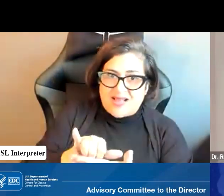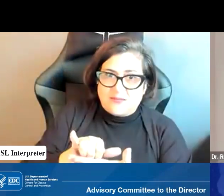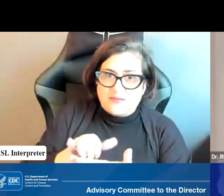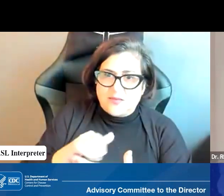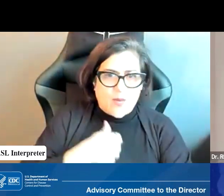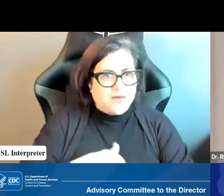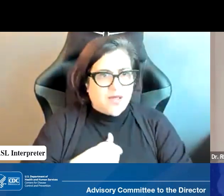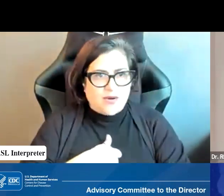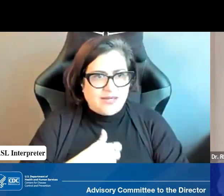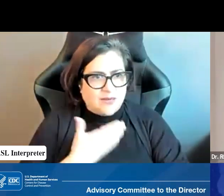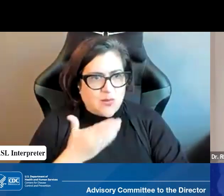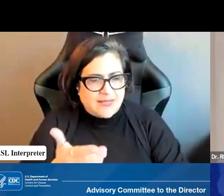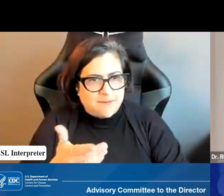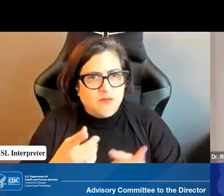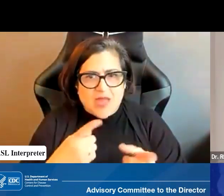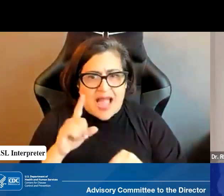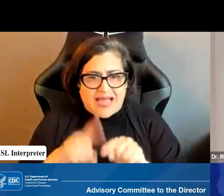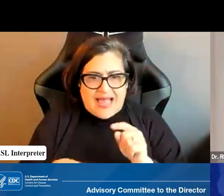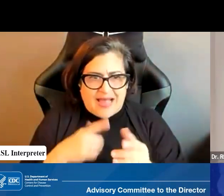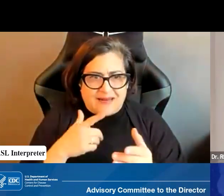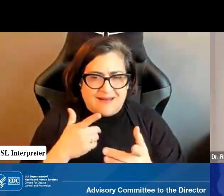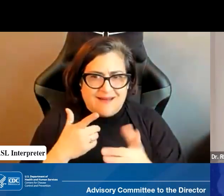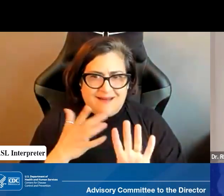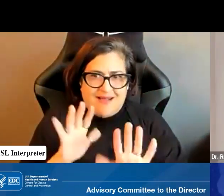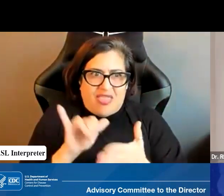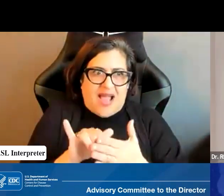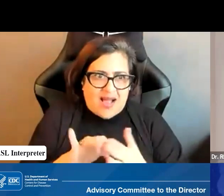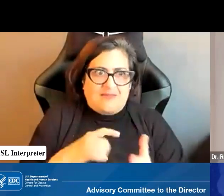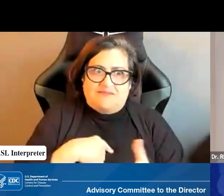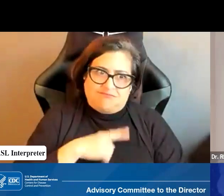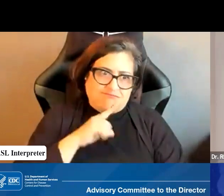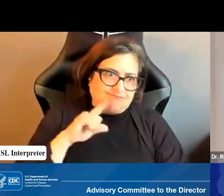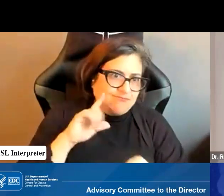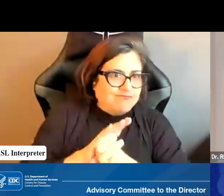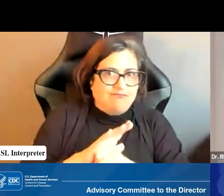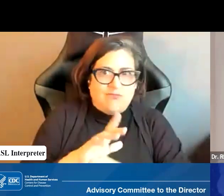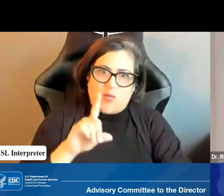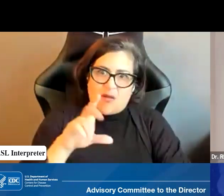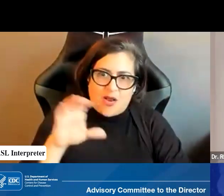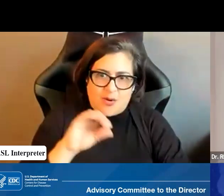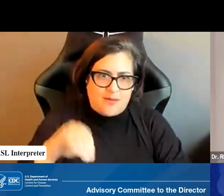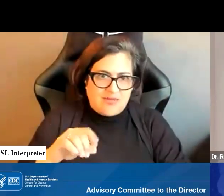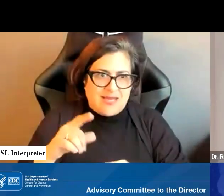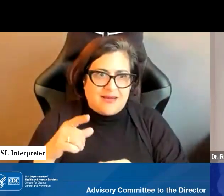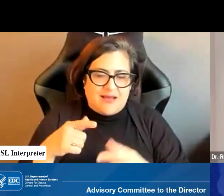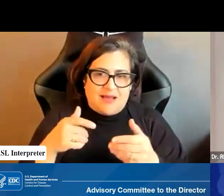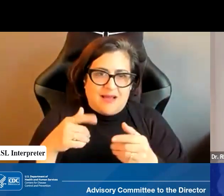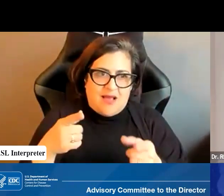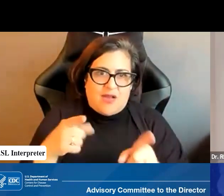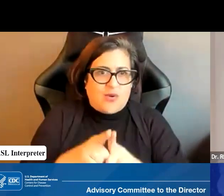I was just saying I couldn't agree more with that is it's always an important practice.